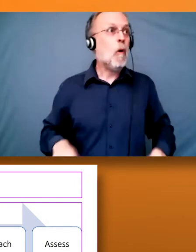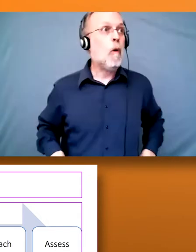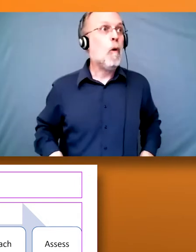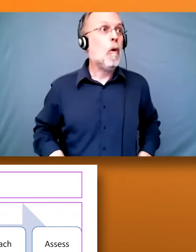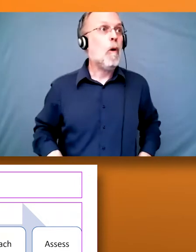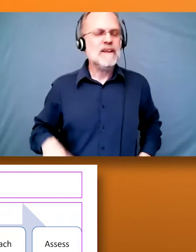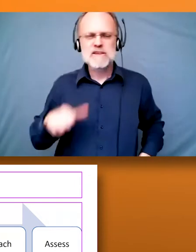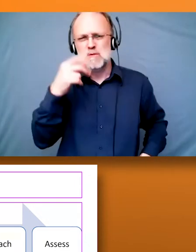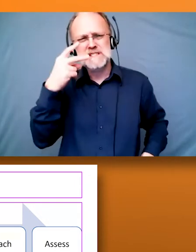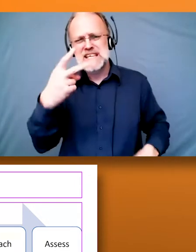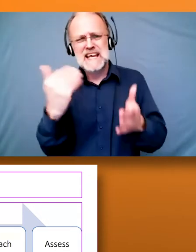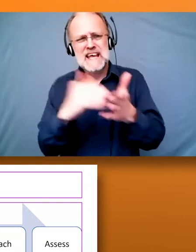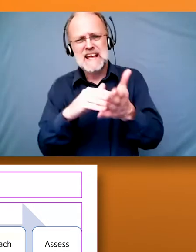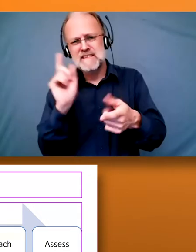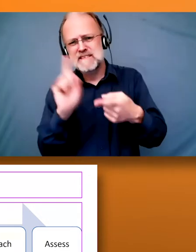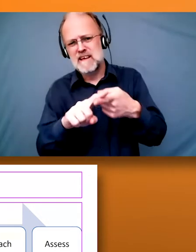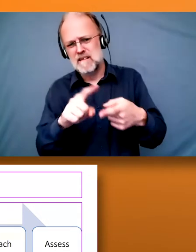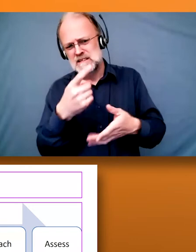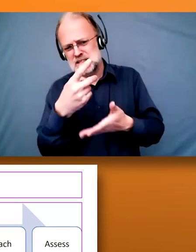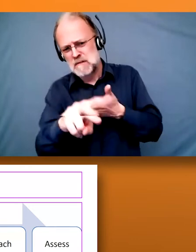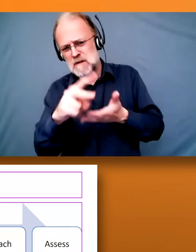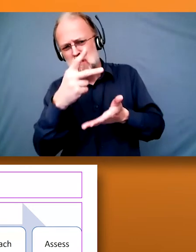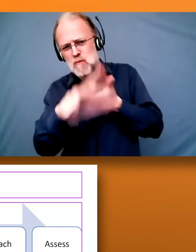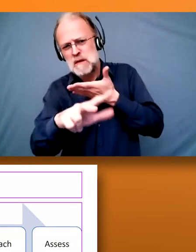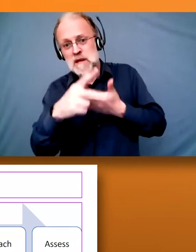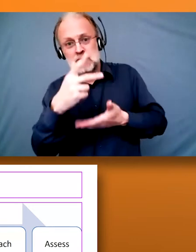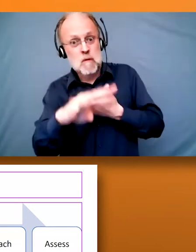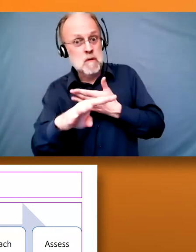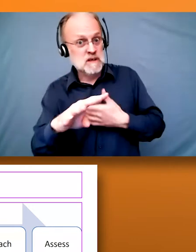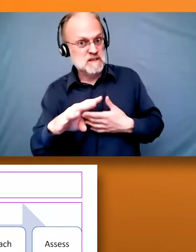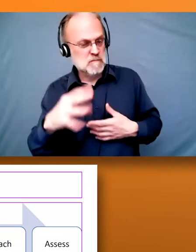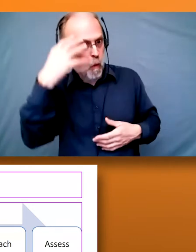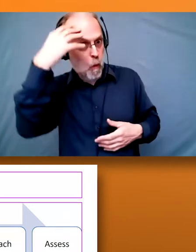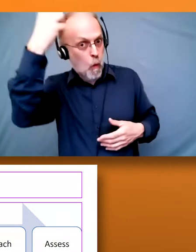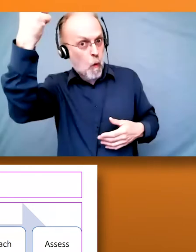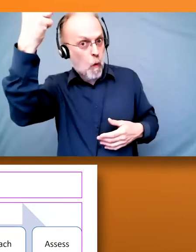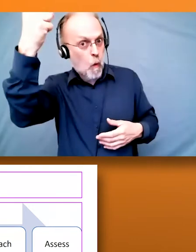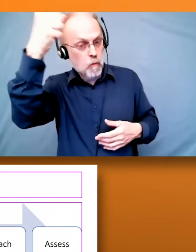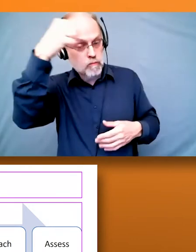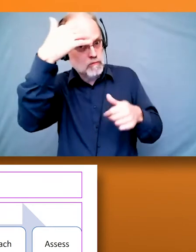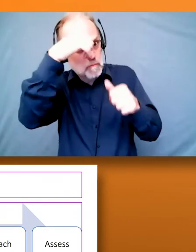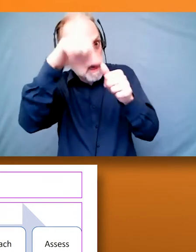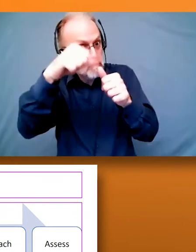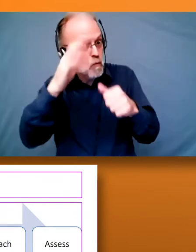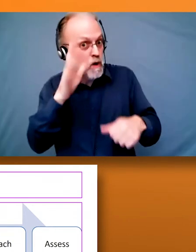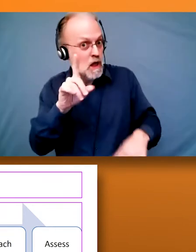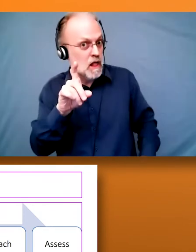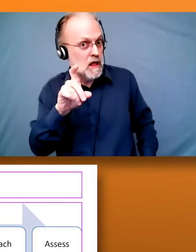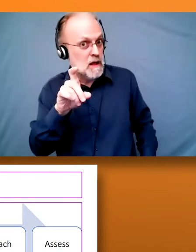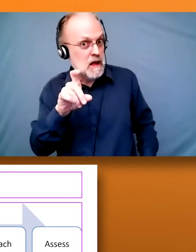that they don't see again until the third week, are they gonna be able to hold it the third week? So it would be interesting to know.